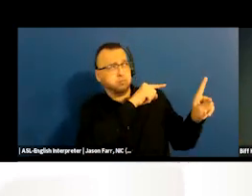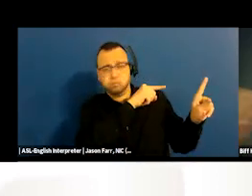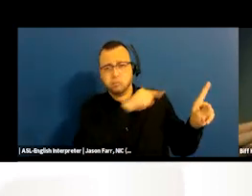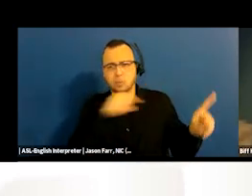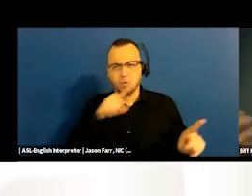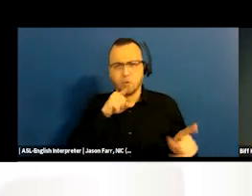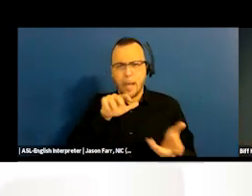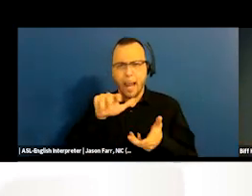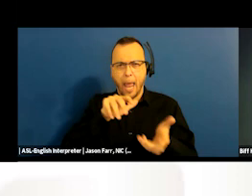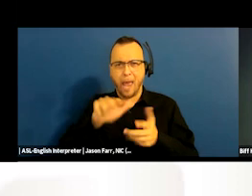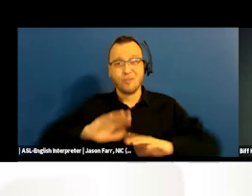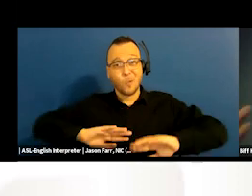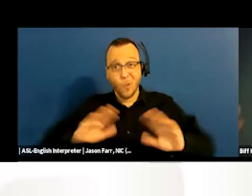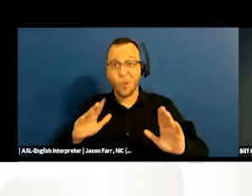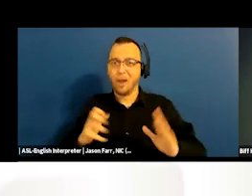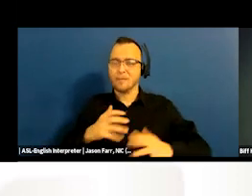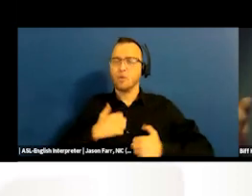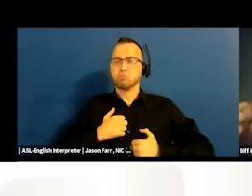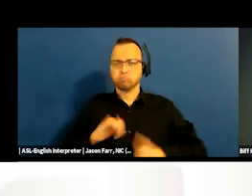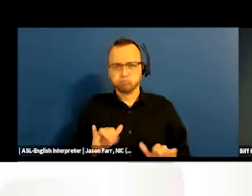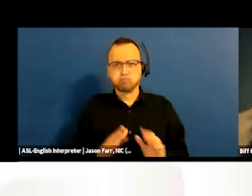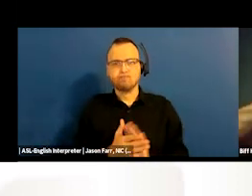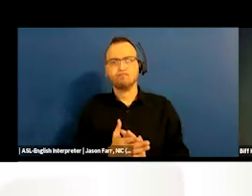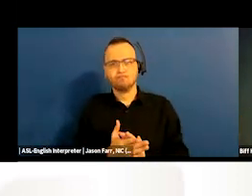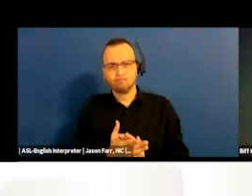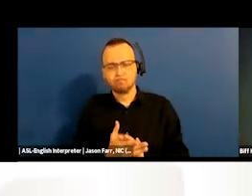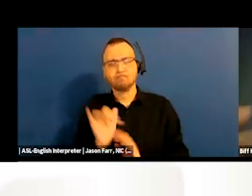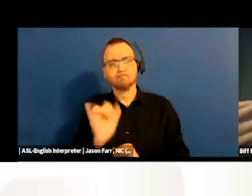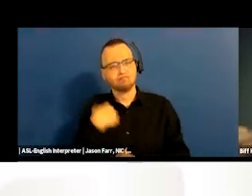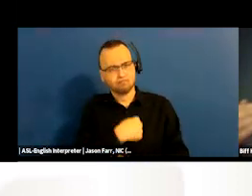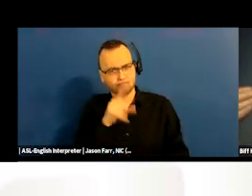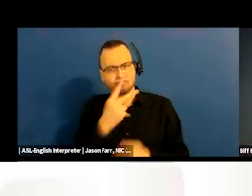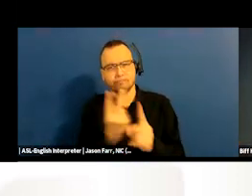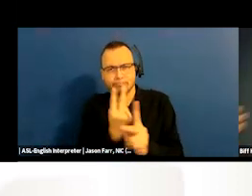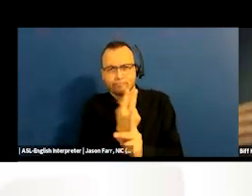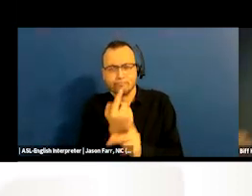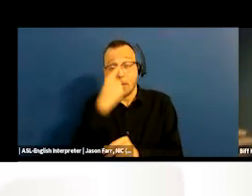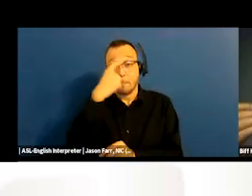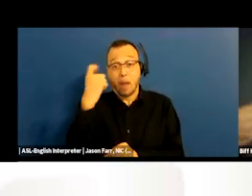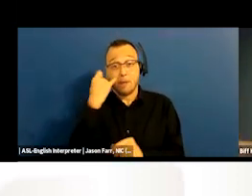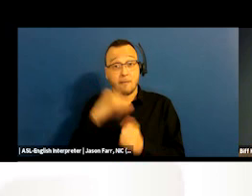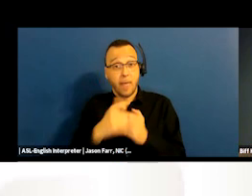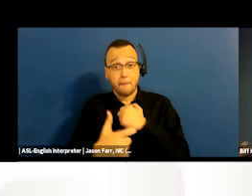because I was believing in some really strange things thinking I was some African king, all these goofy things like that. So, it's silly now,